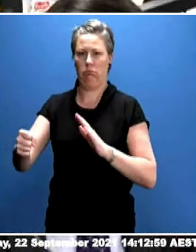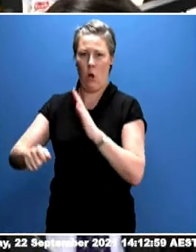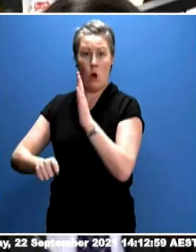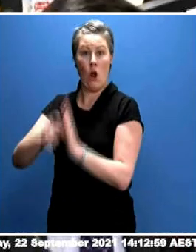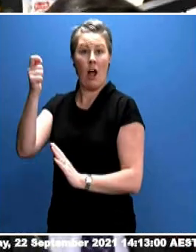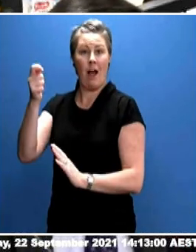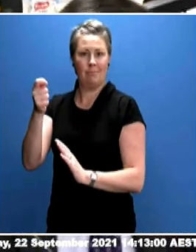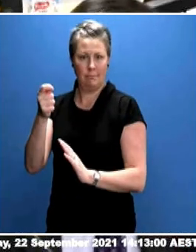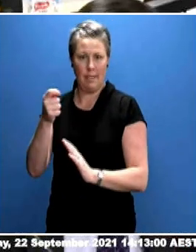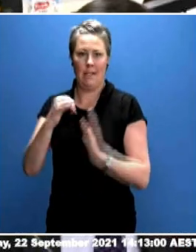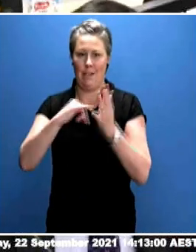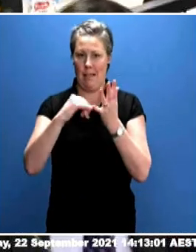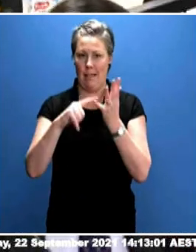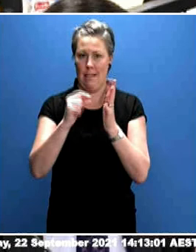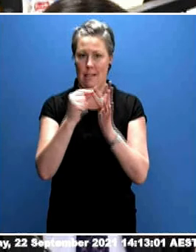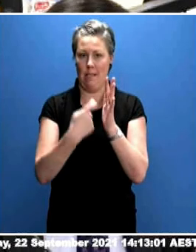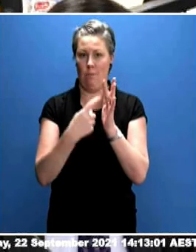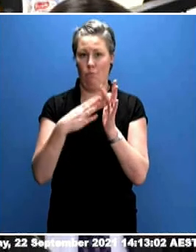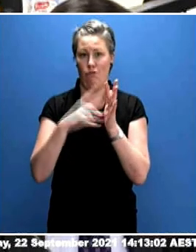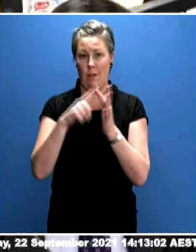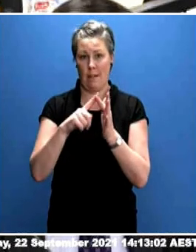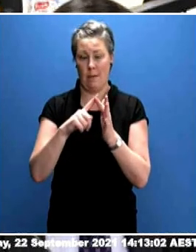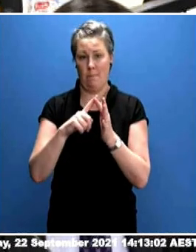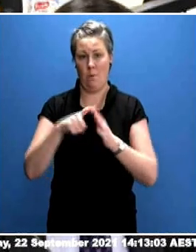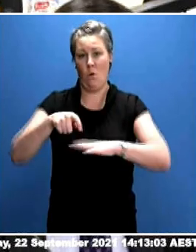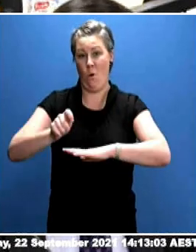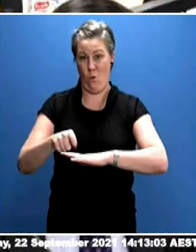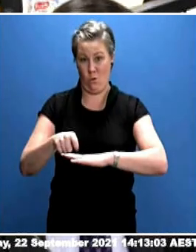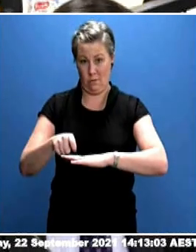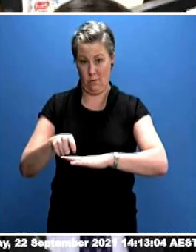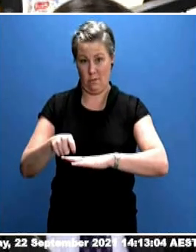equivalent of your department able to make application on urgent basis.